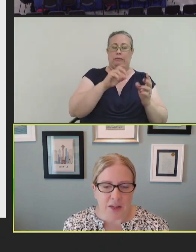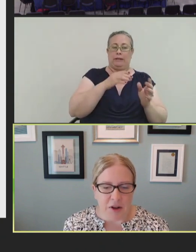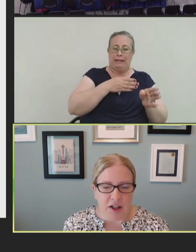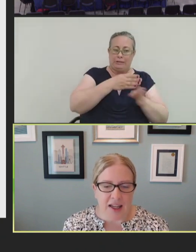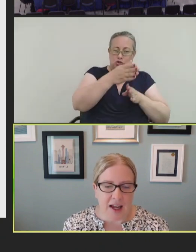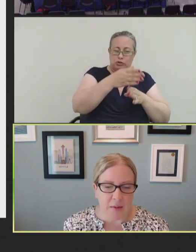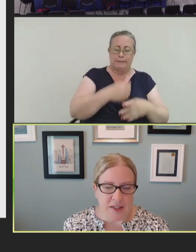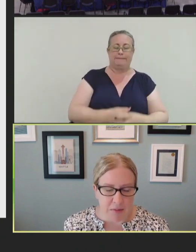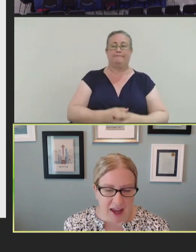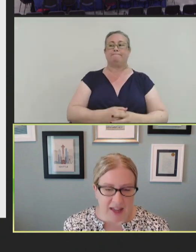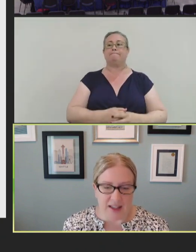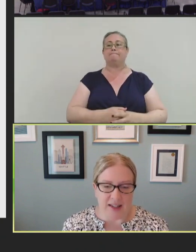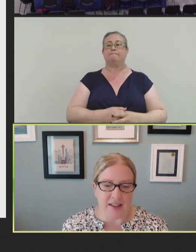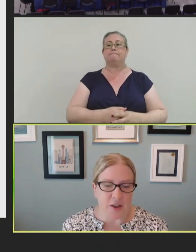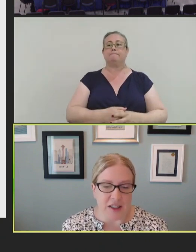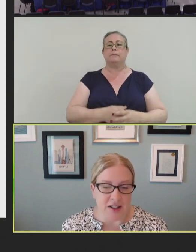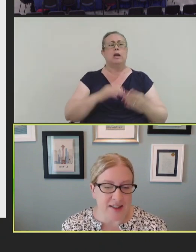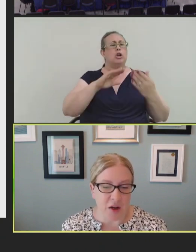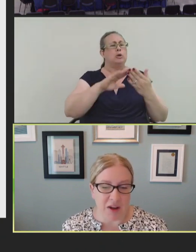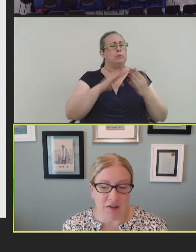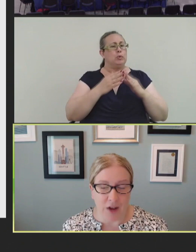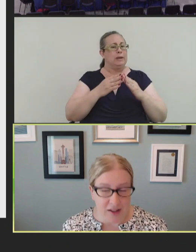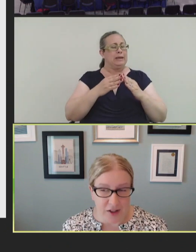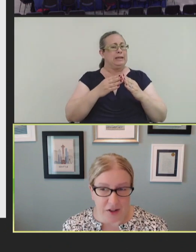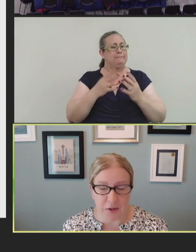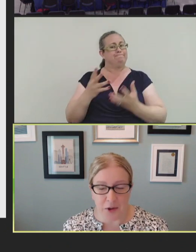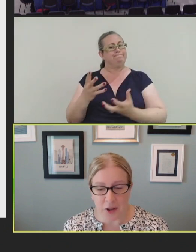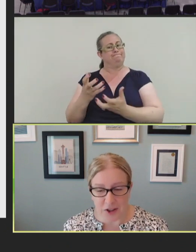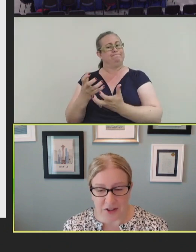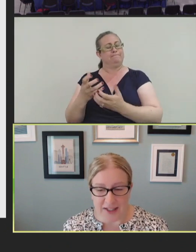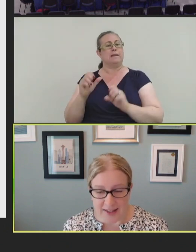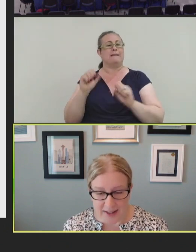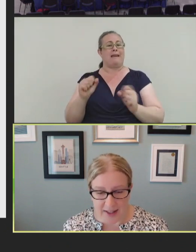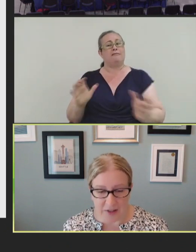Community demand in these situations can be fostered through culturally sensitive